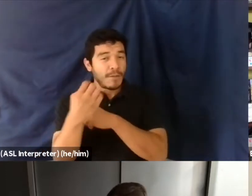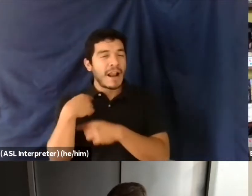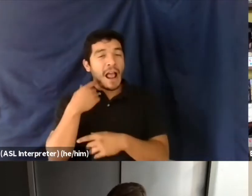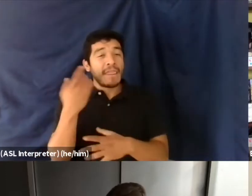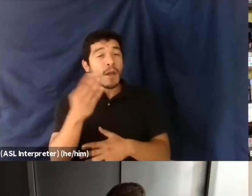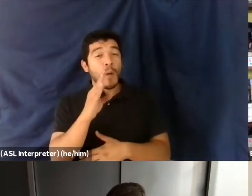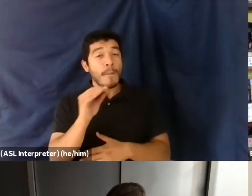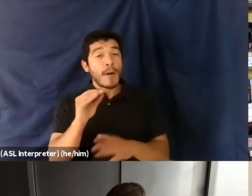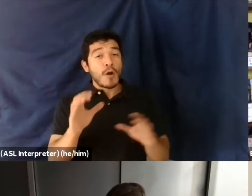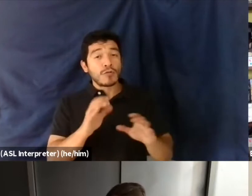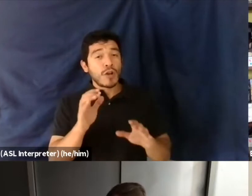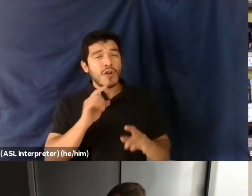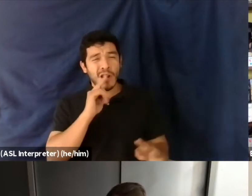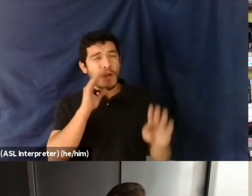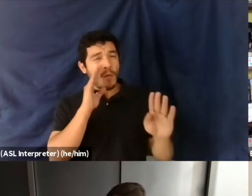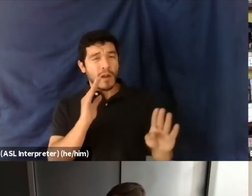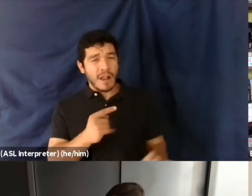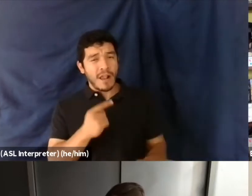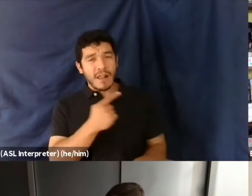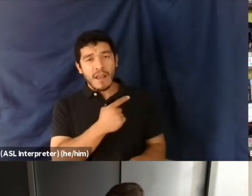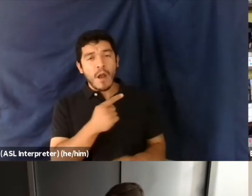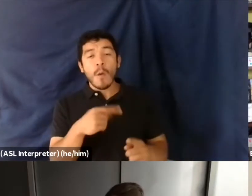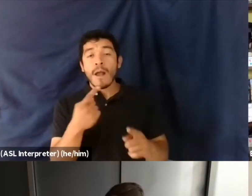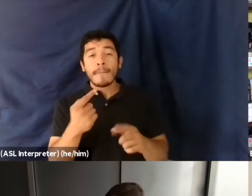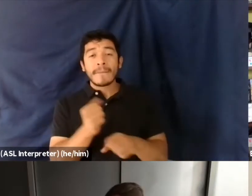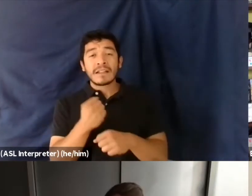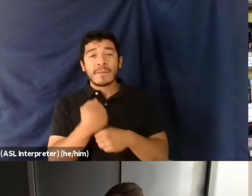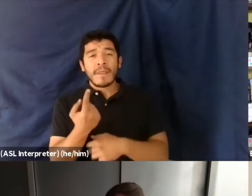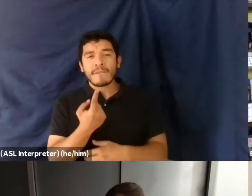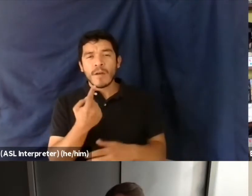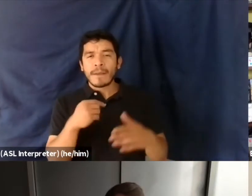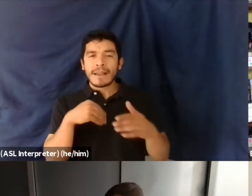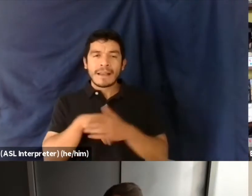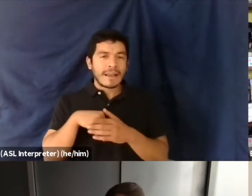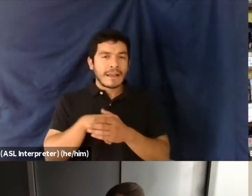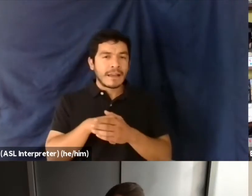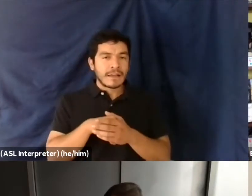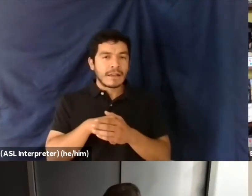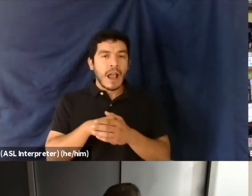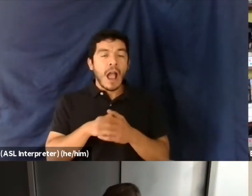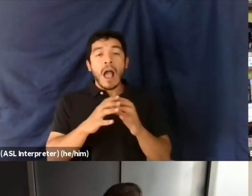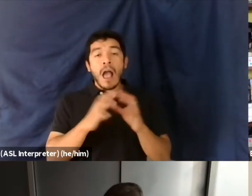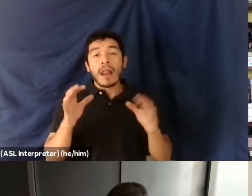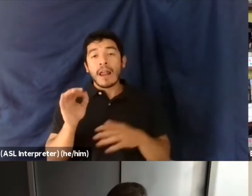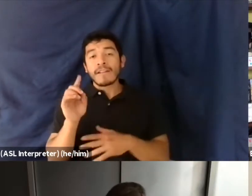is to make something singular from within, and, you know, a lot of doc work, a lot of art house films,